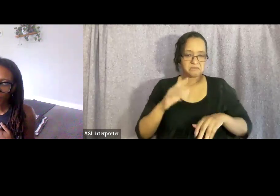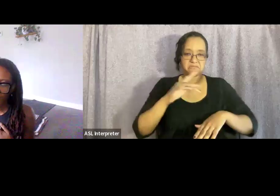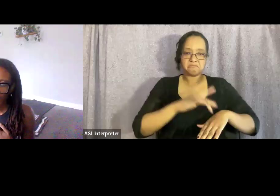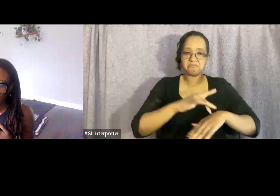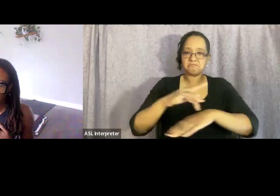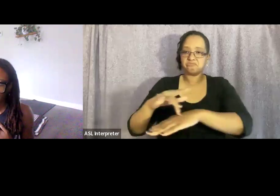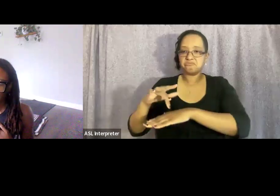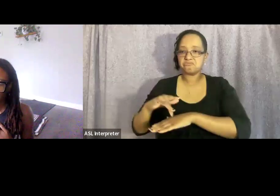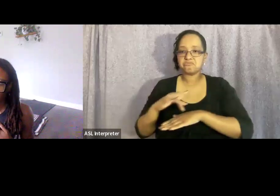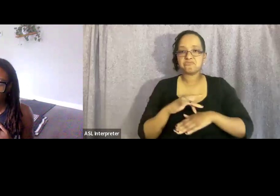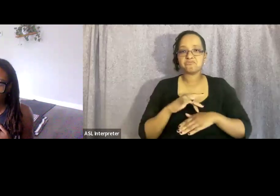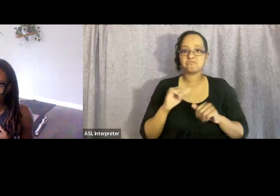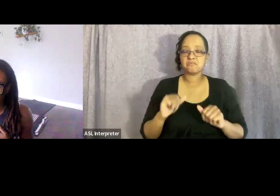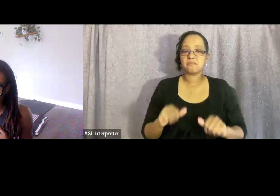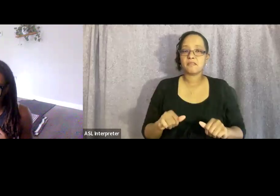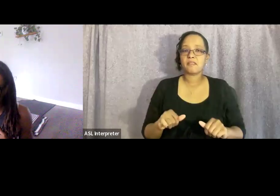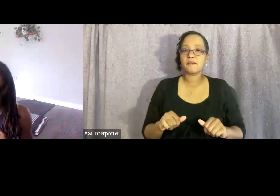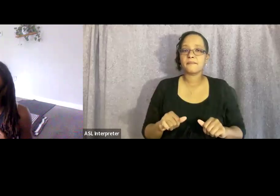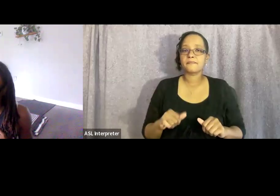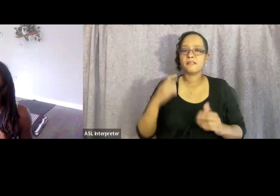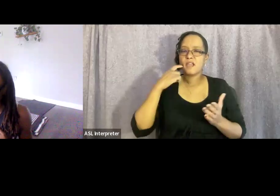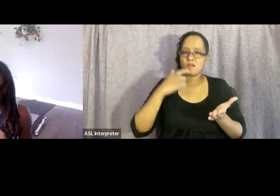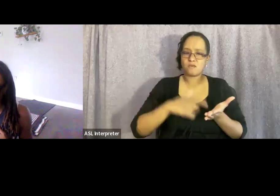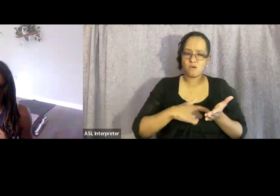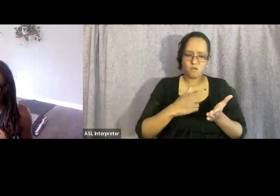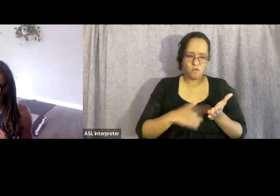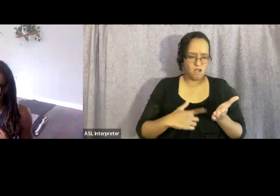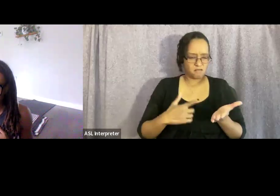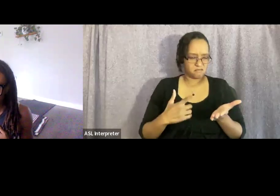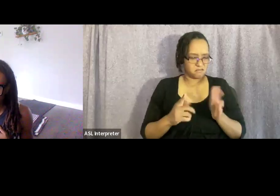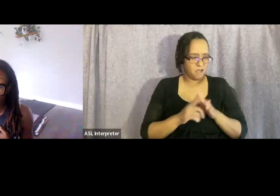Maybe noticing what's present there.